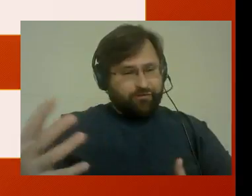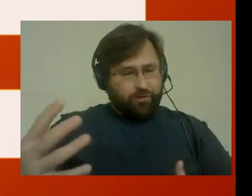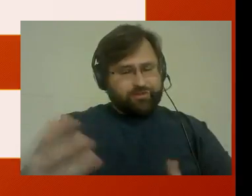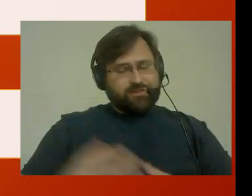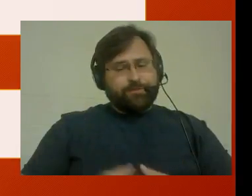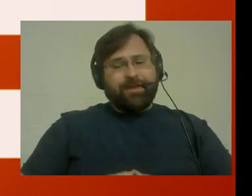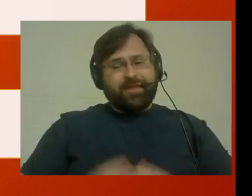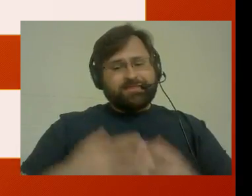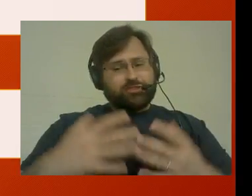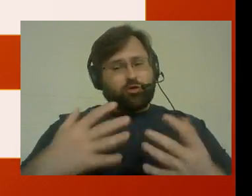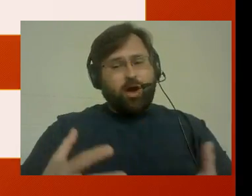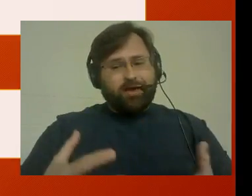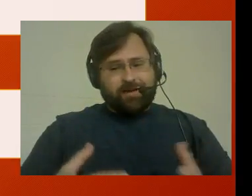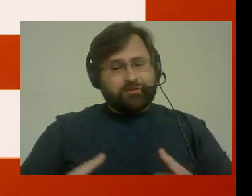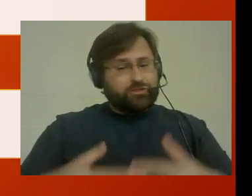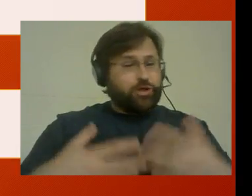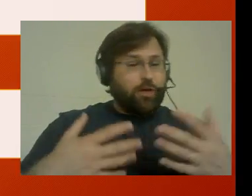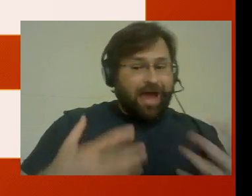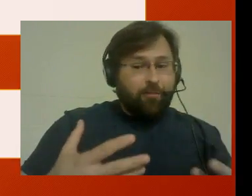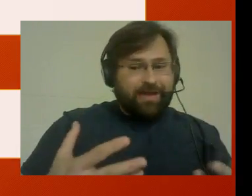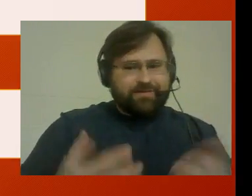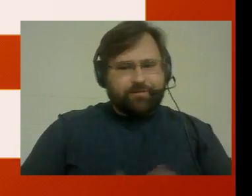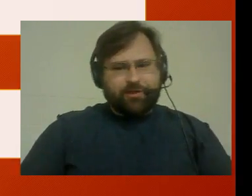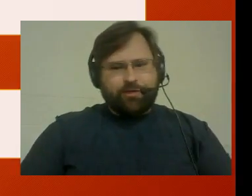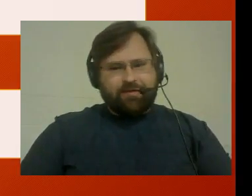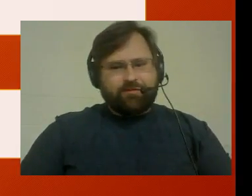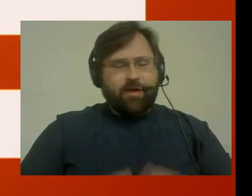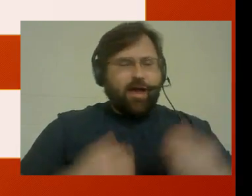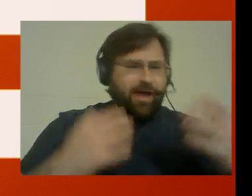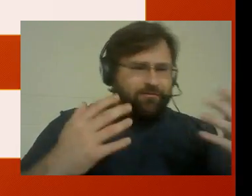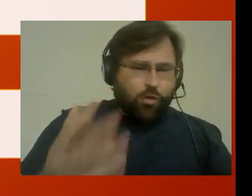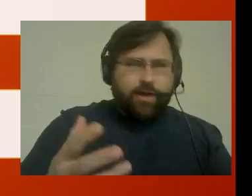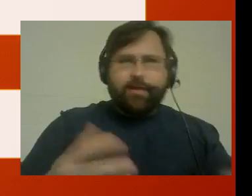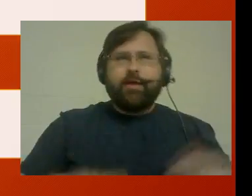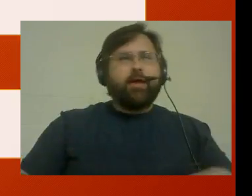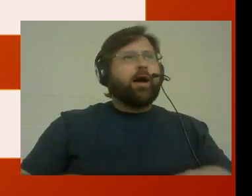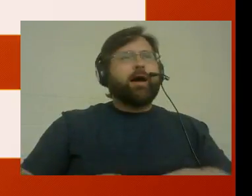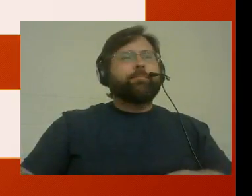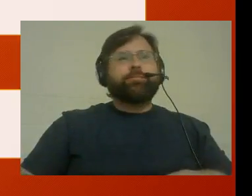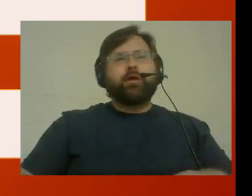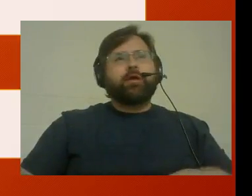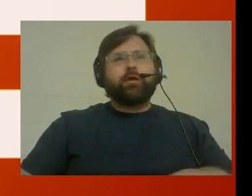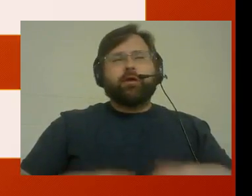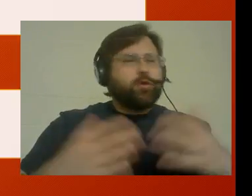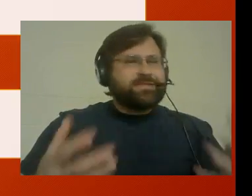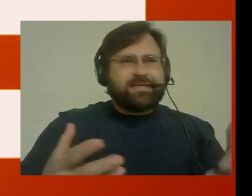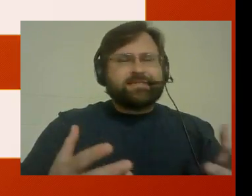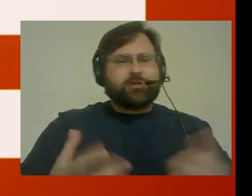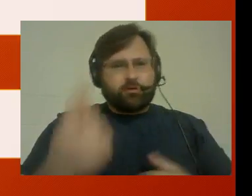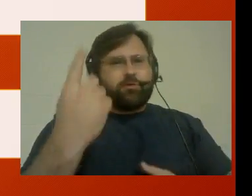it first that's to show quantifiers to show how many of something you have I have 11 sister